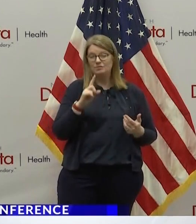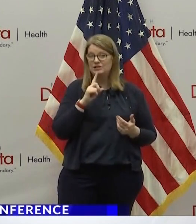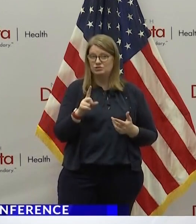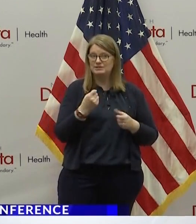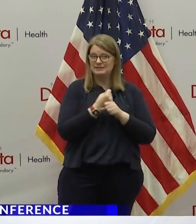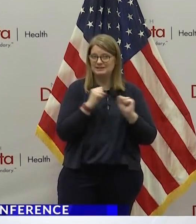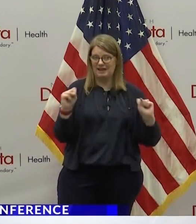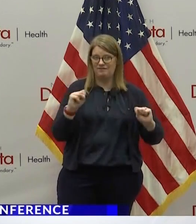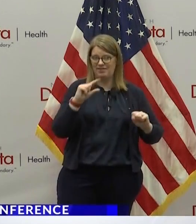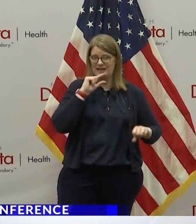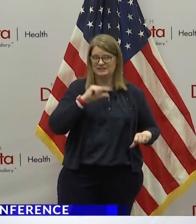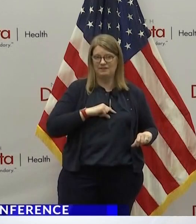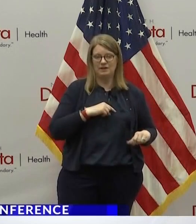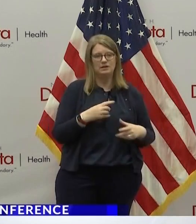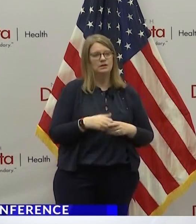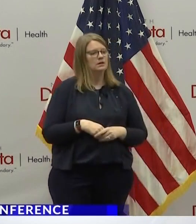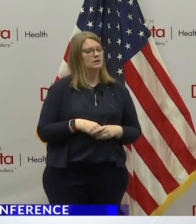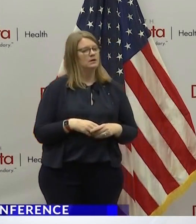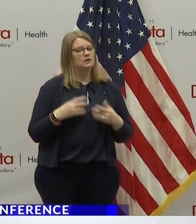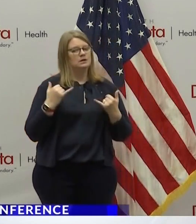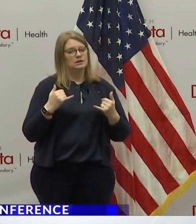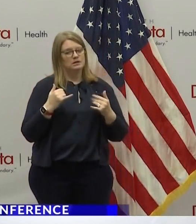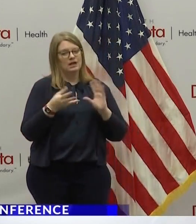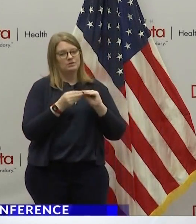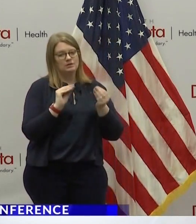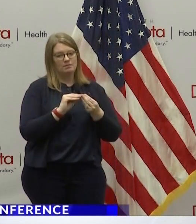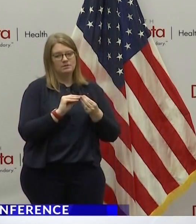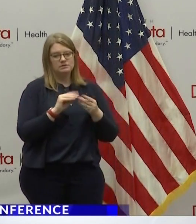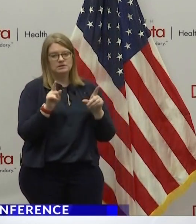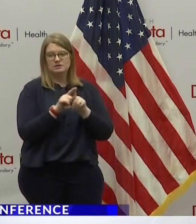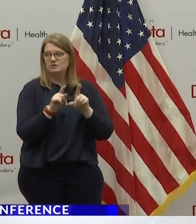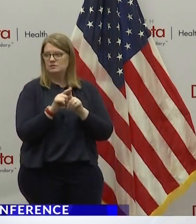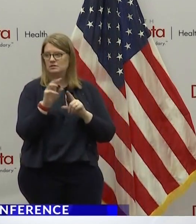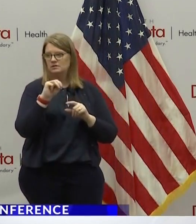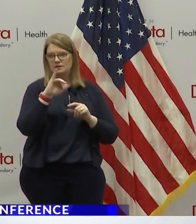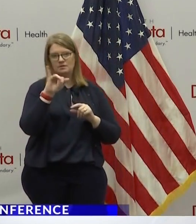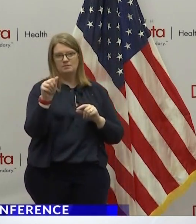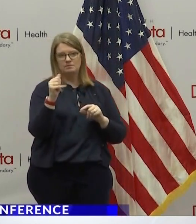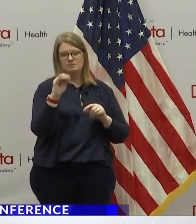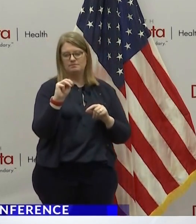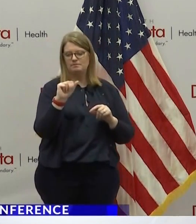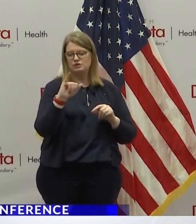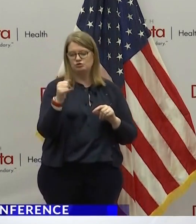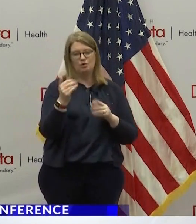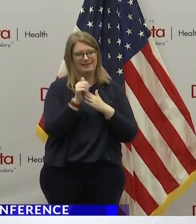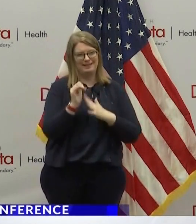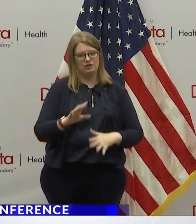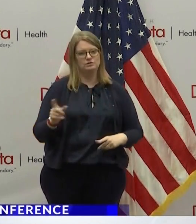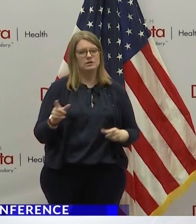THROUGH THIS CHALLENGING TIME. BUT THIS YEAR MAKE SURE IT'S A SAFE THANKSGIVING.